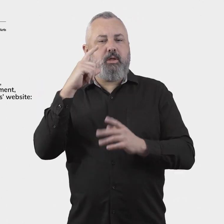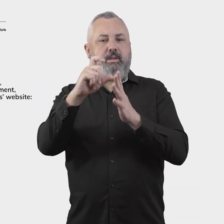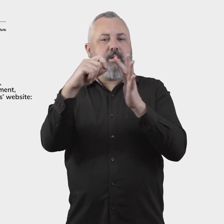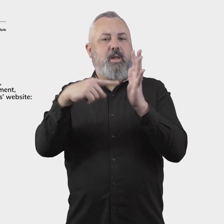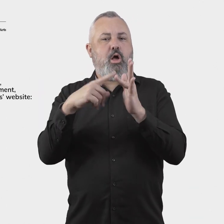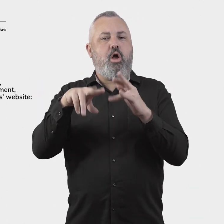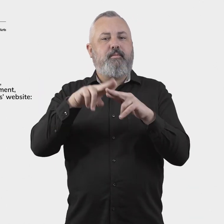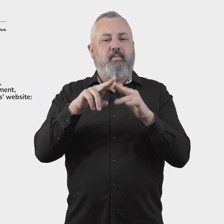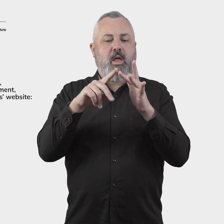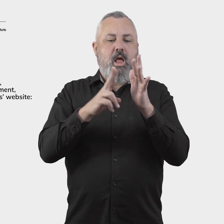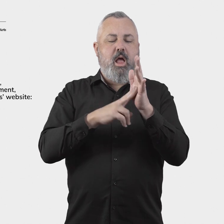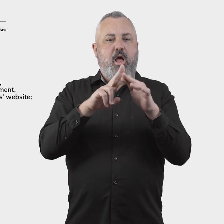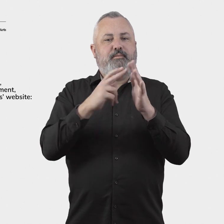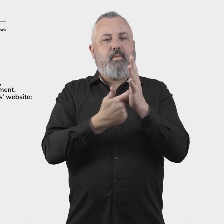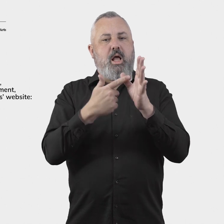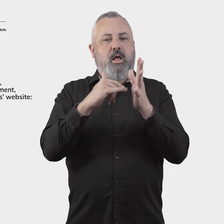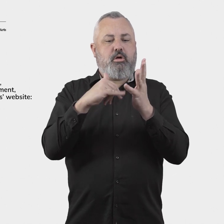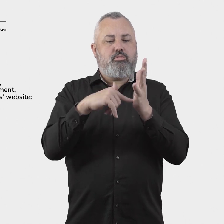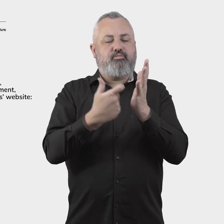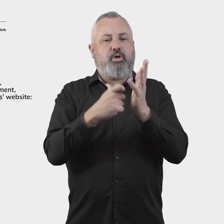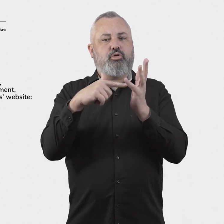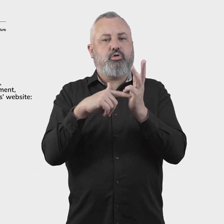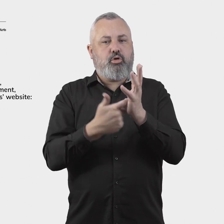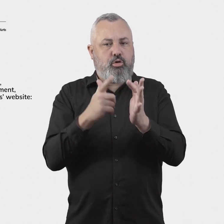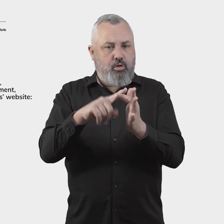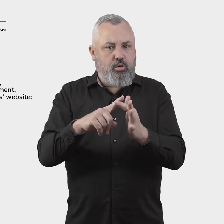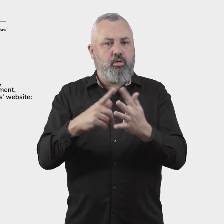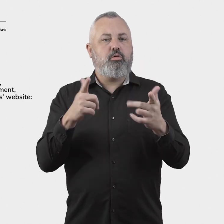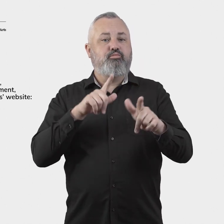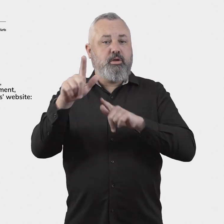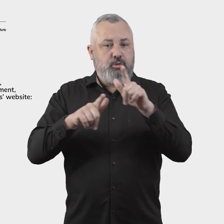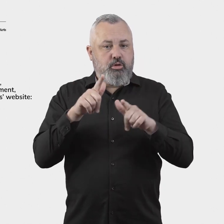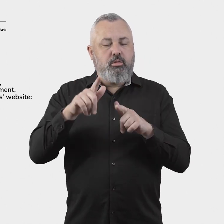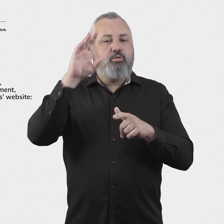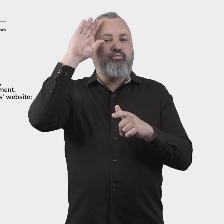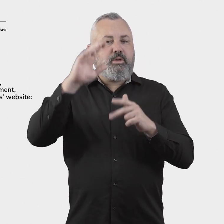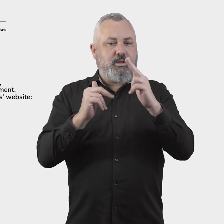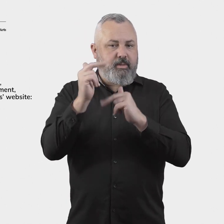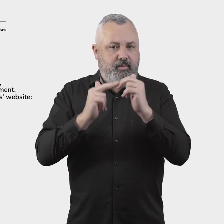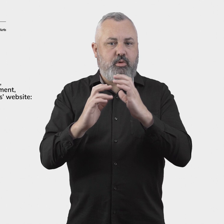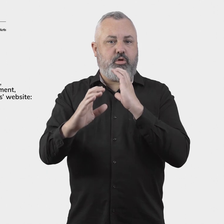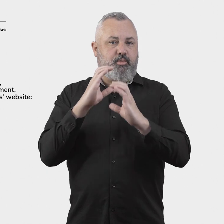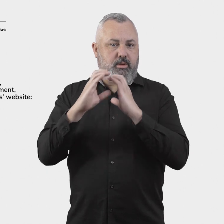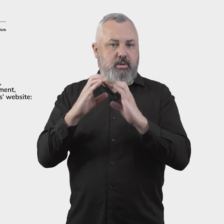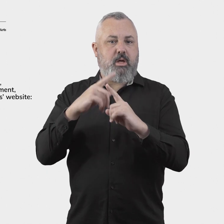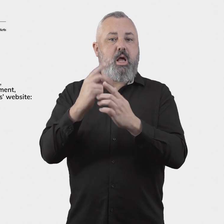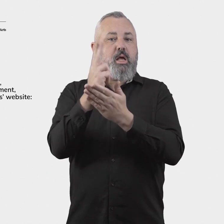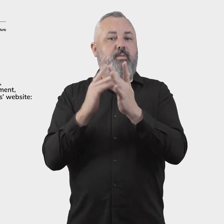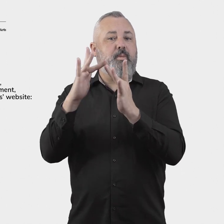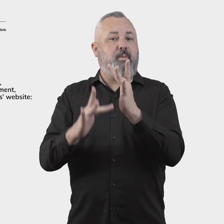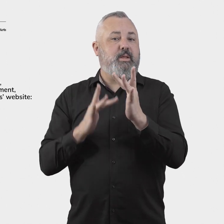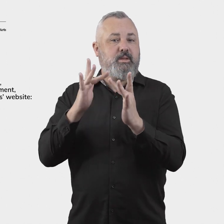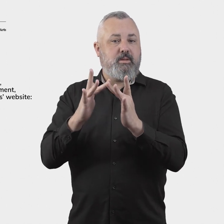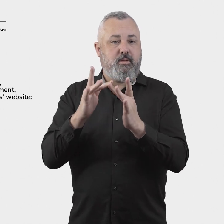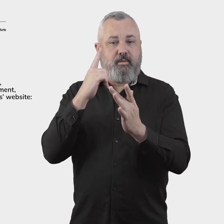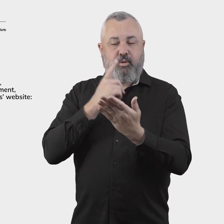Department of Infrastructure, Transport, Regional Development, Communications and the Arts’ website: